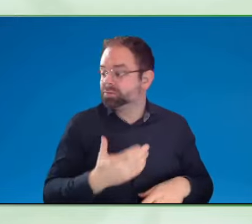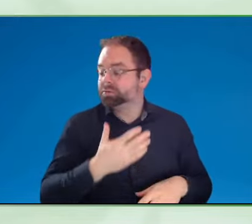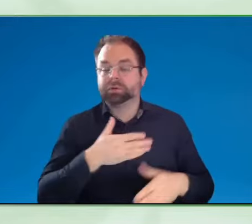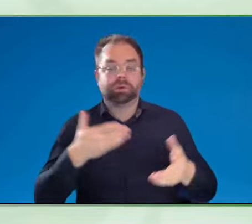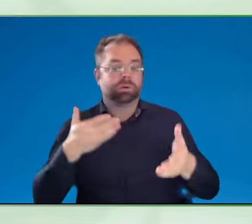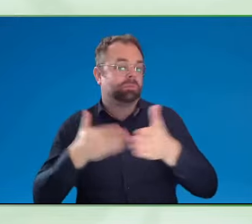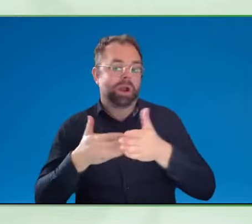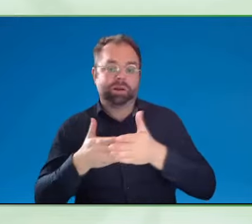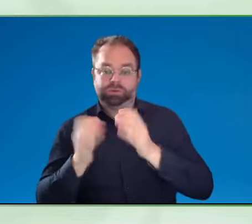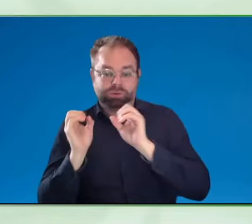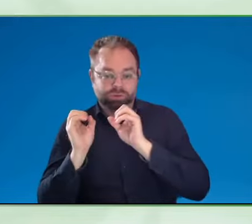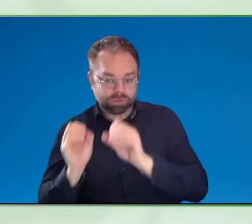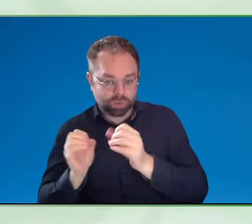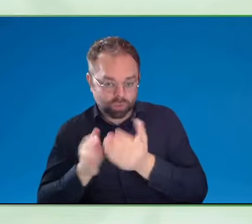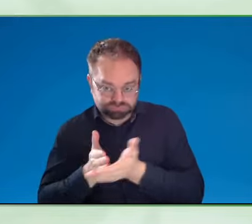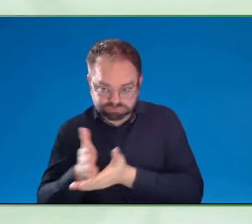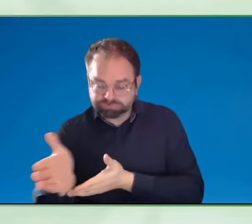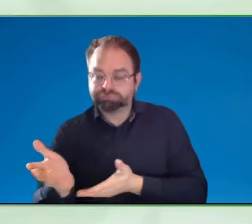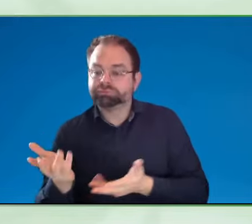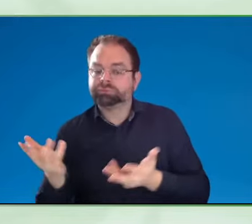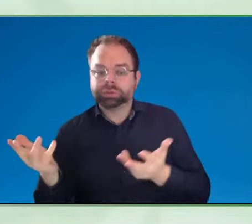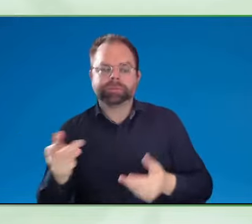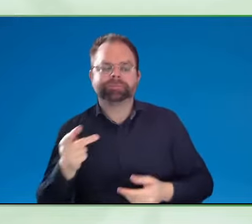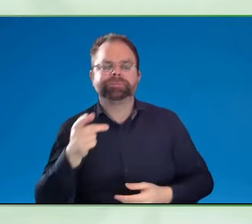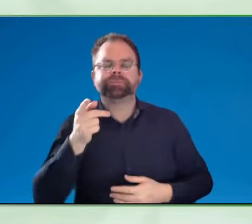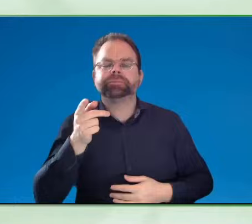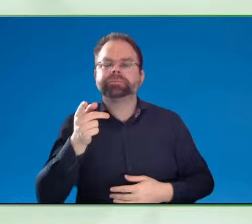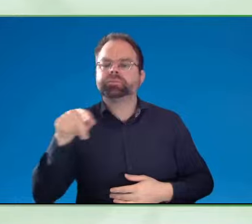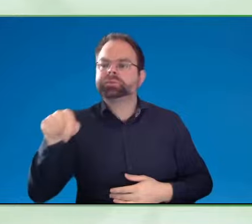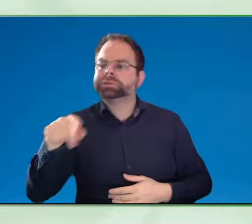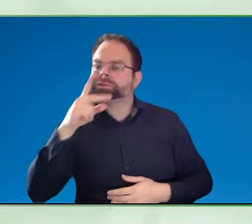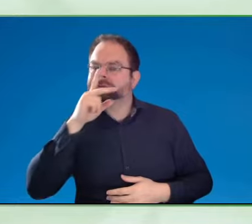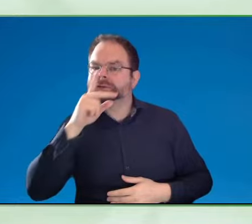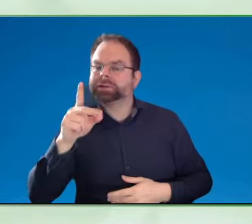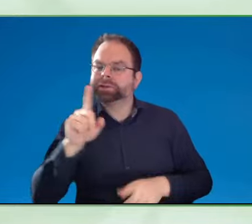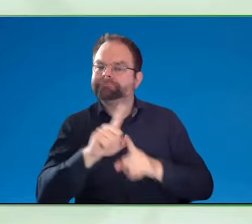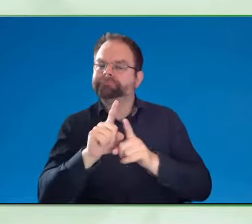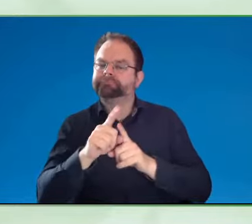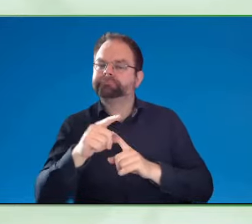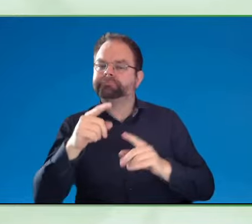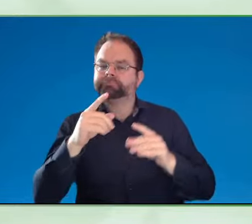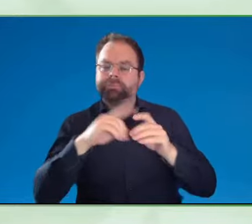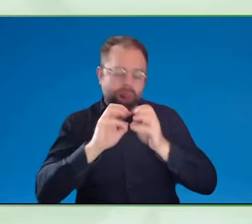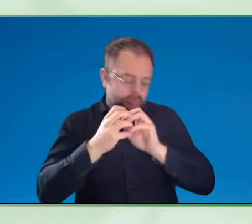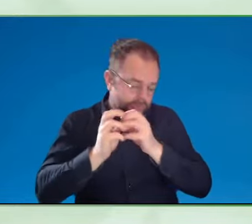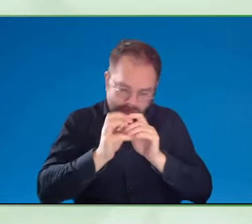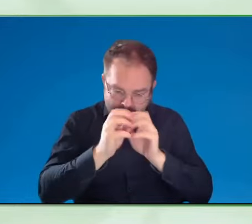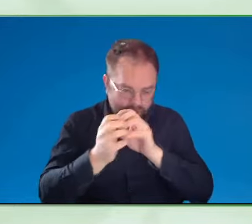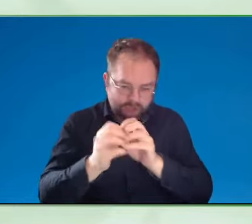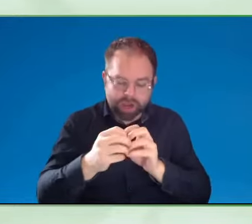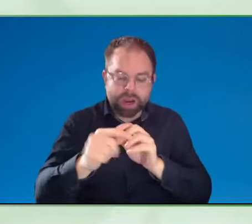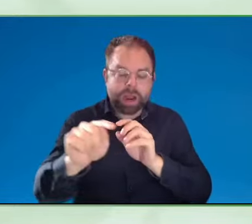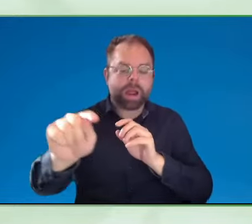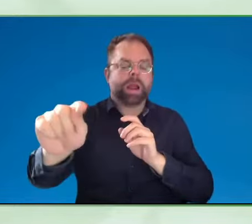to do was solve the needs of a particular disability and it would not work for the disability